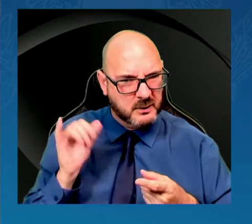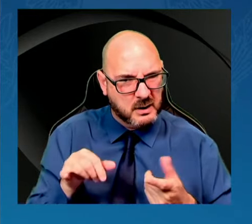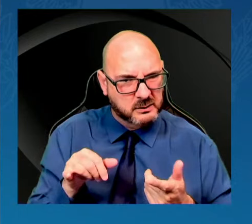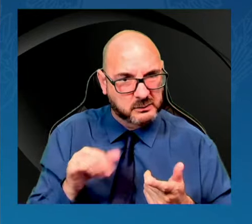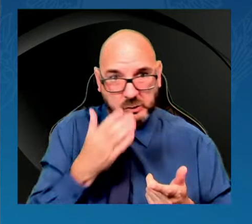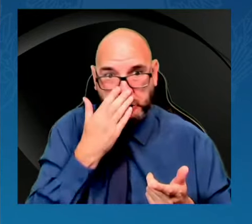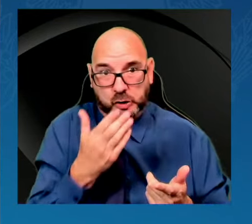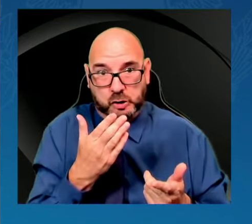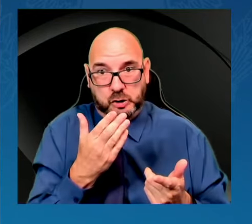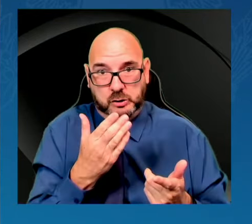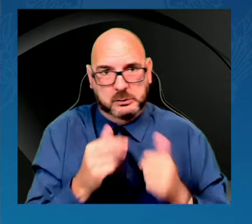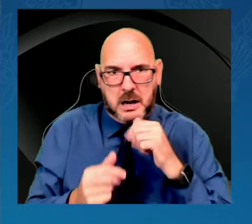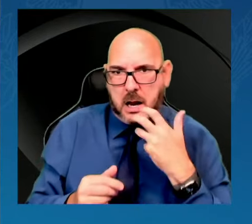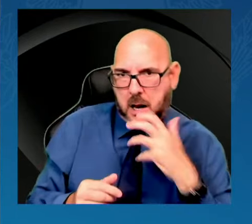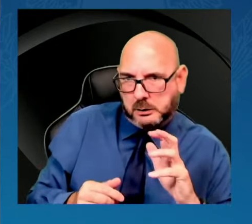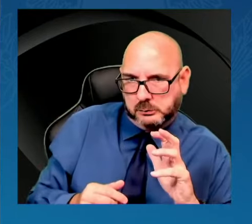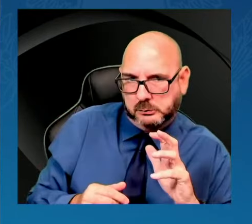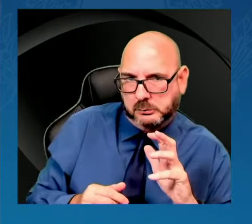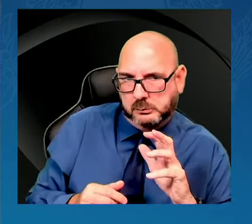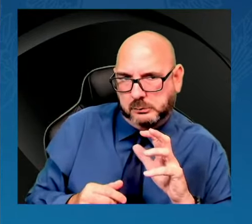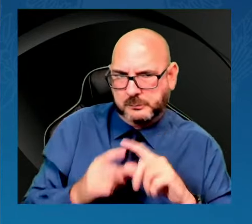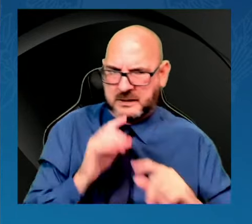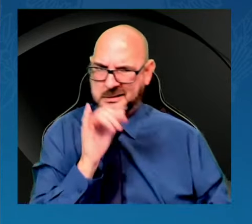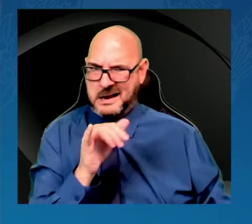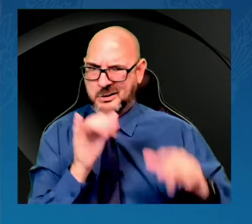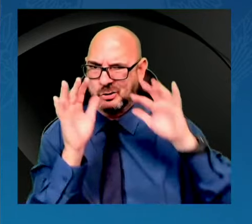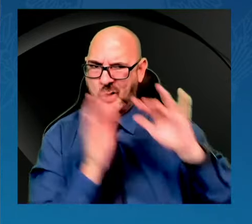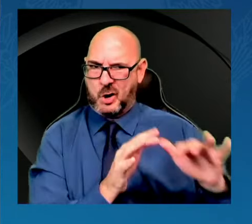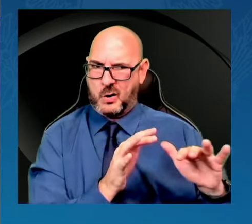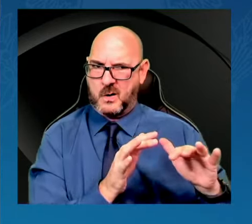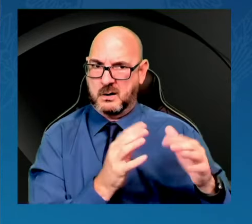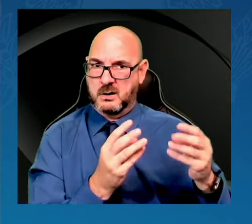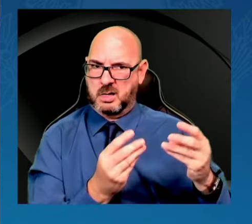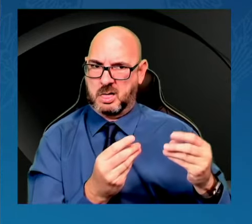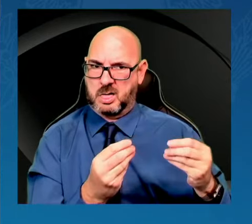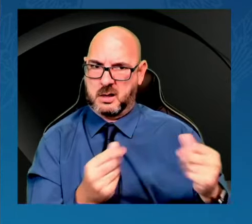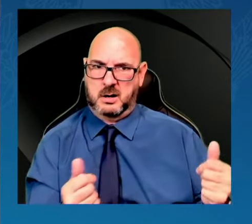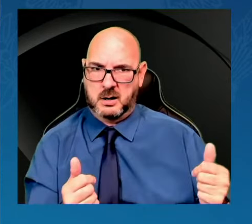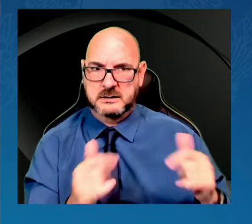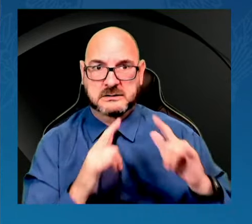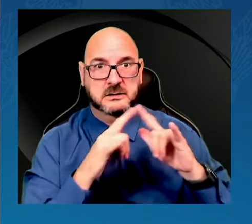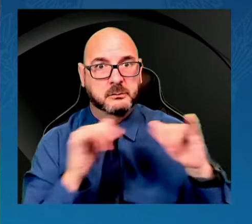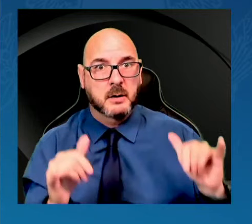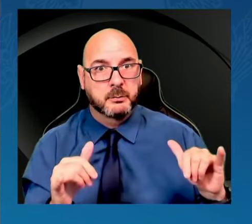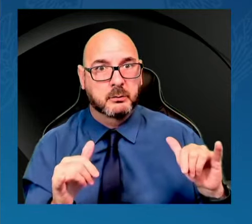so that that snow then melts all at the same time, which could be disastrous after years,